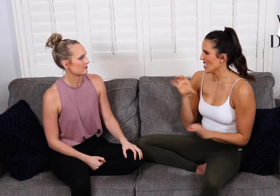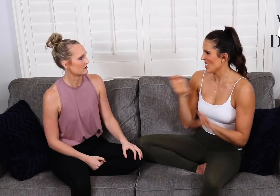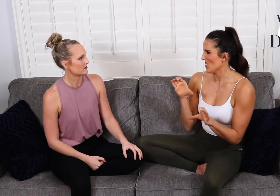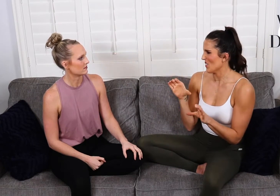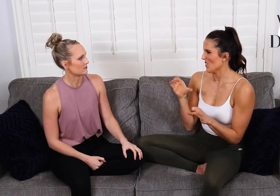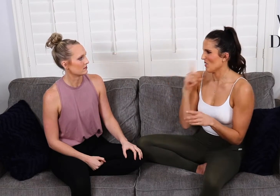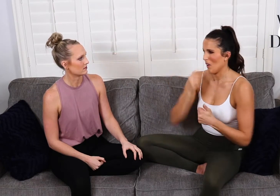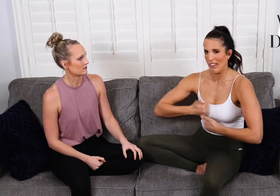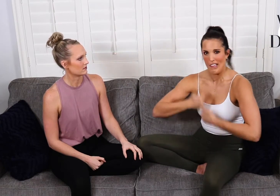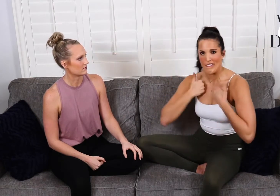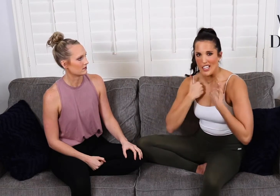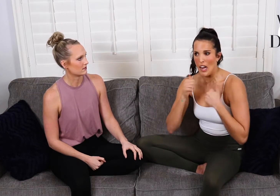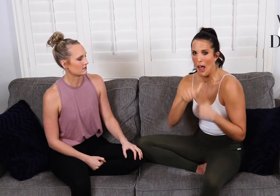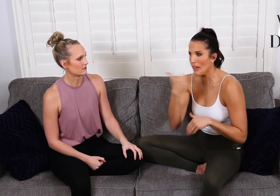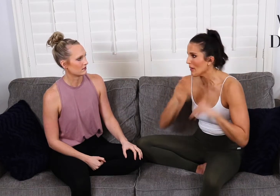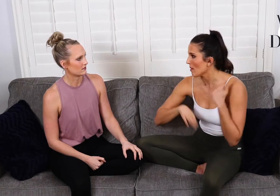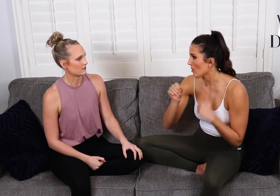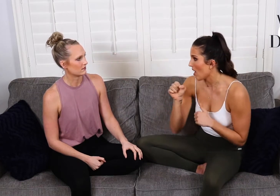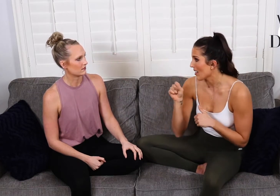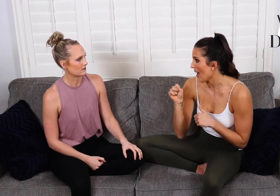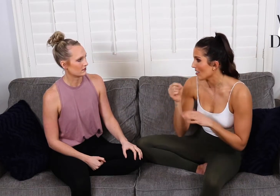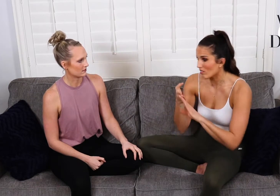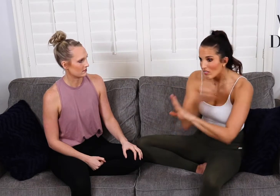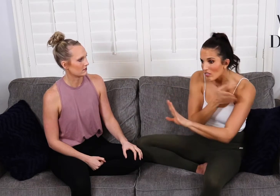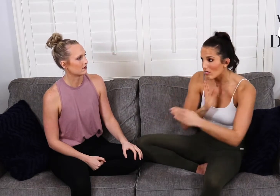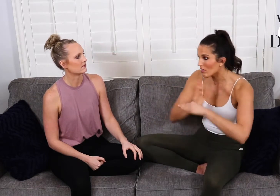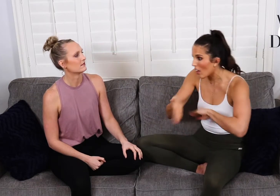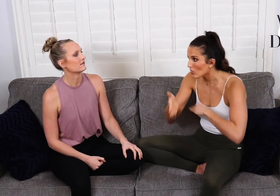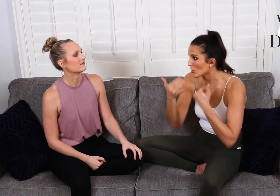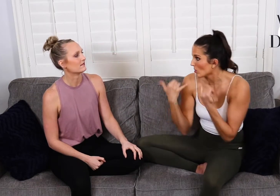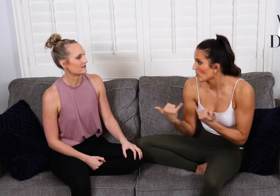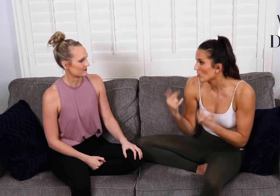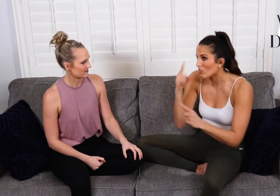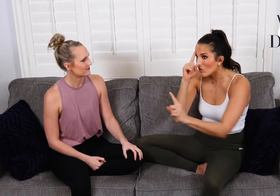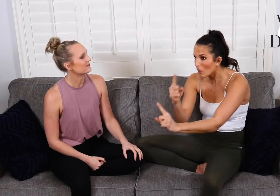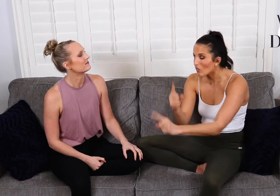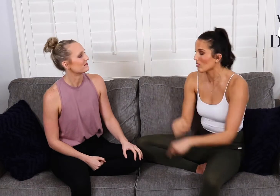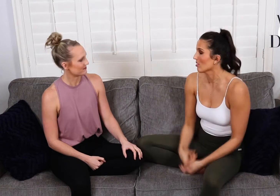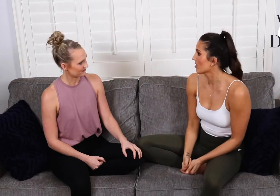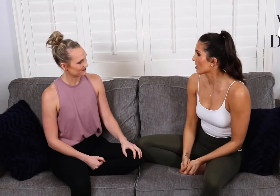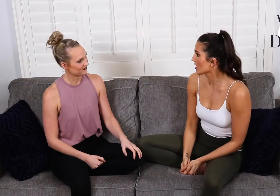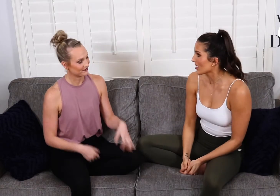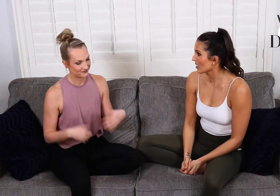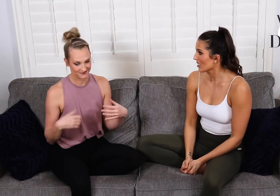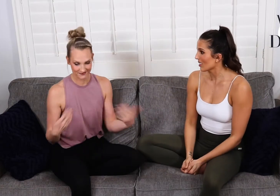“What do we do for a living, other than a podcast? Prior? After? What’s our goals?”